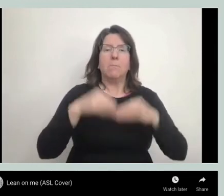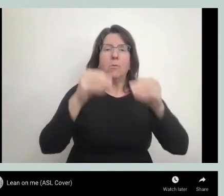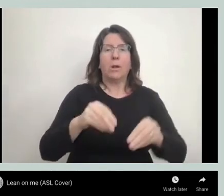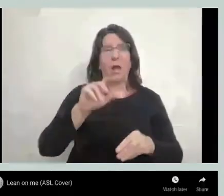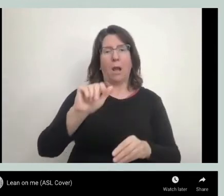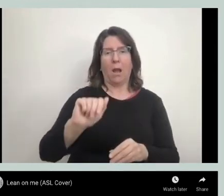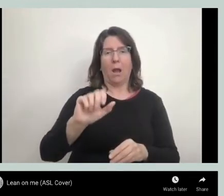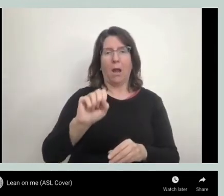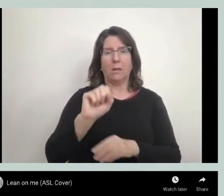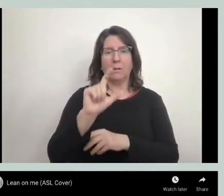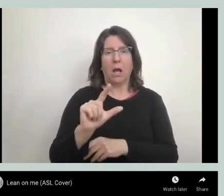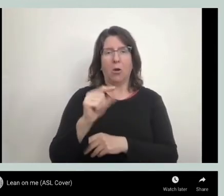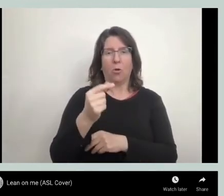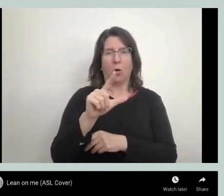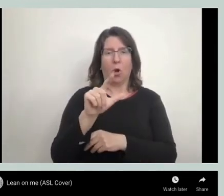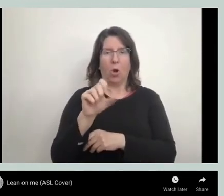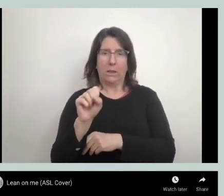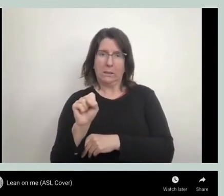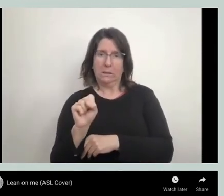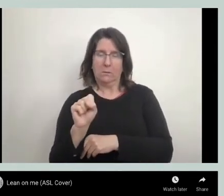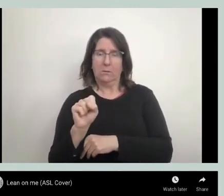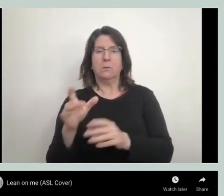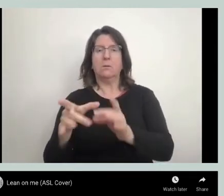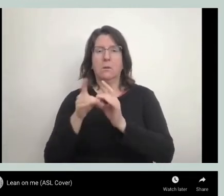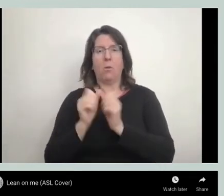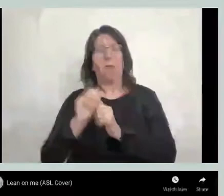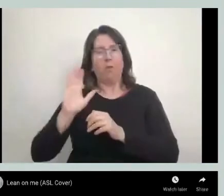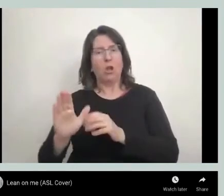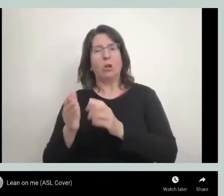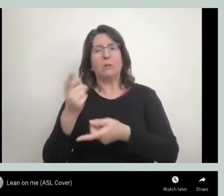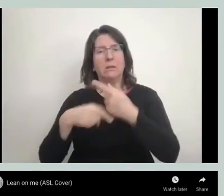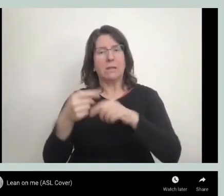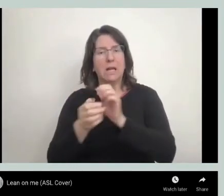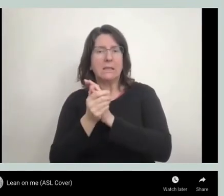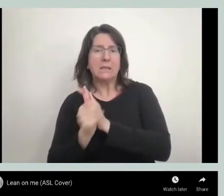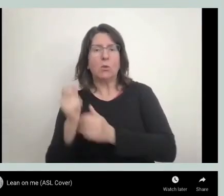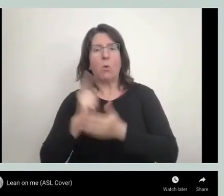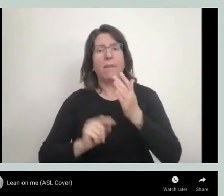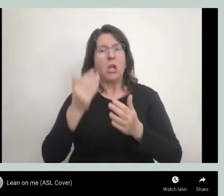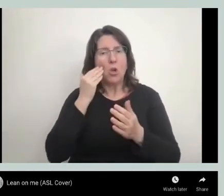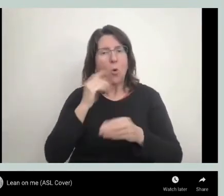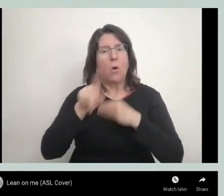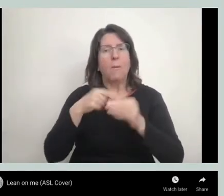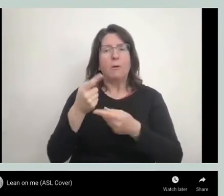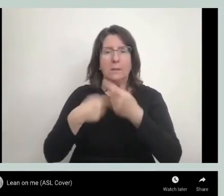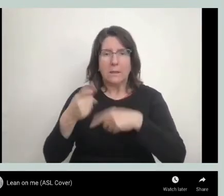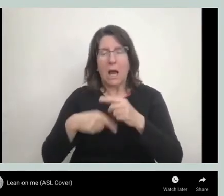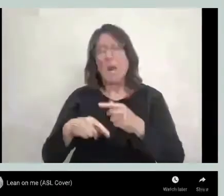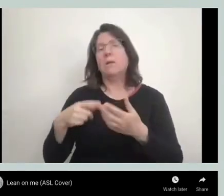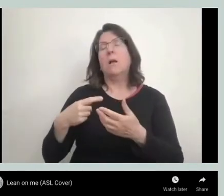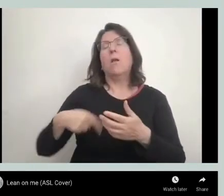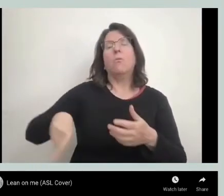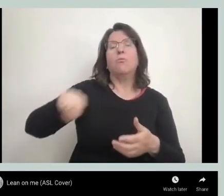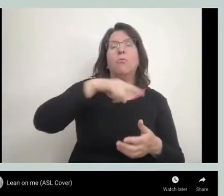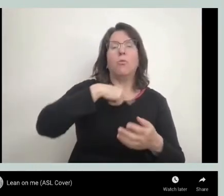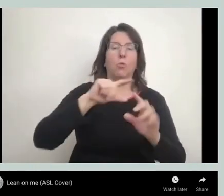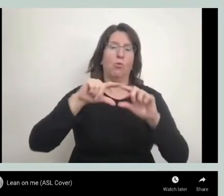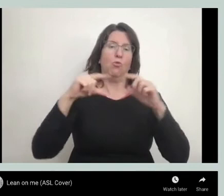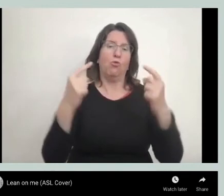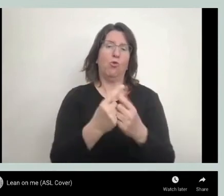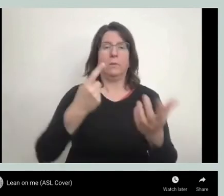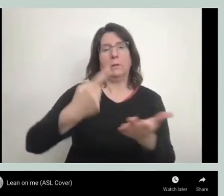Then they have to create an ASL gloss for their understanding of the line.